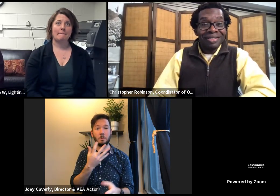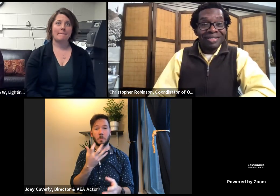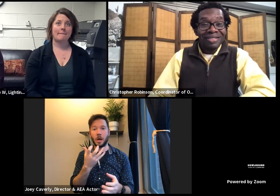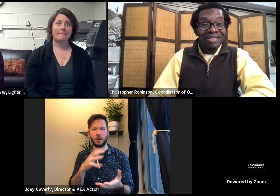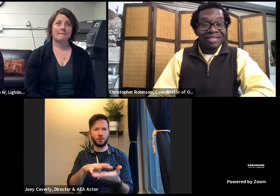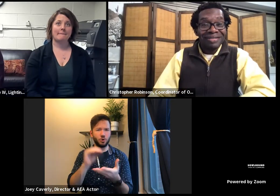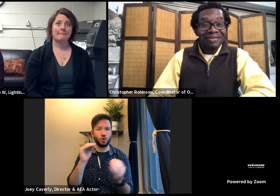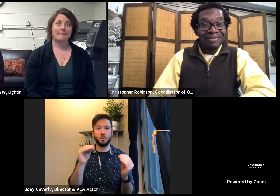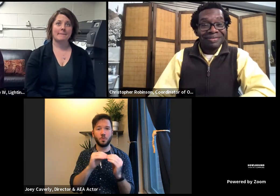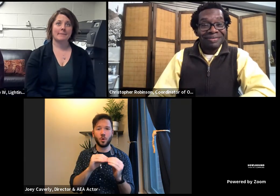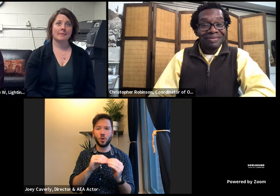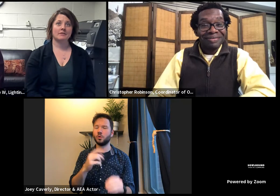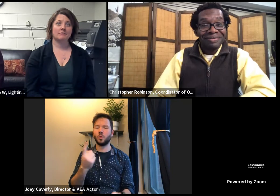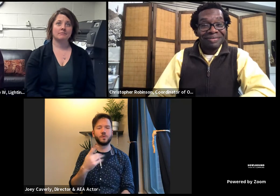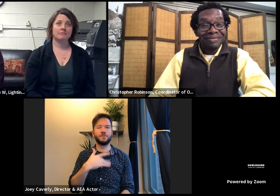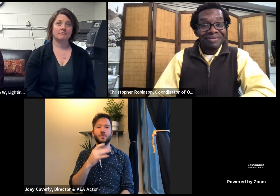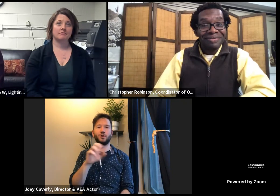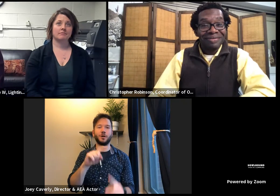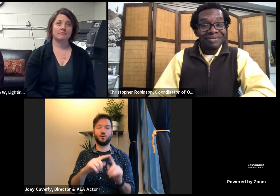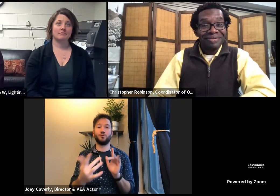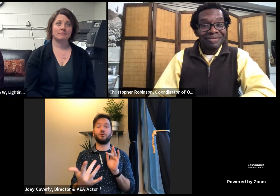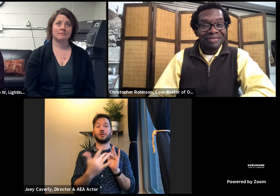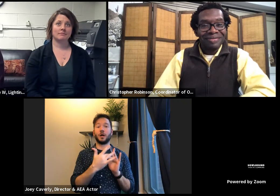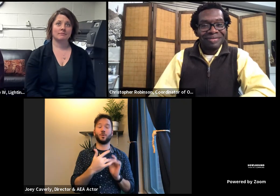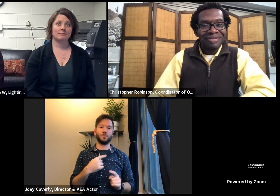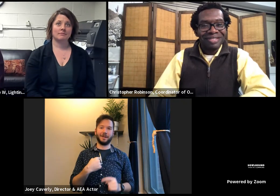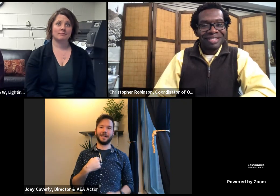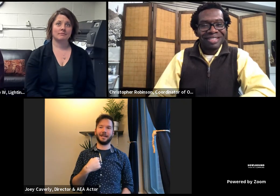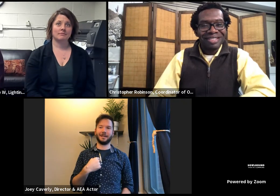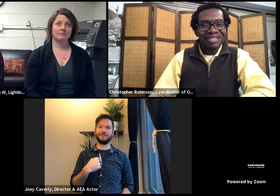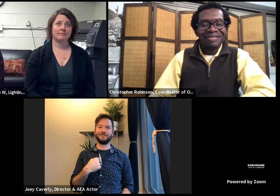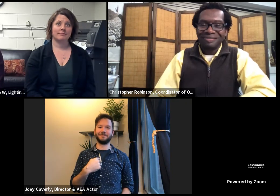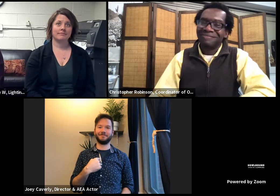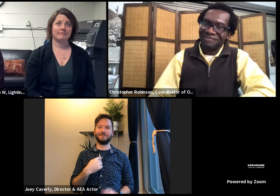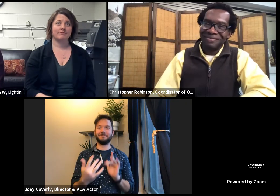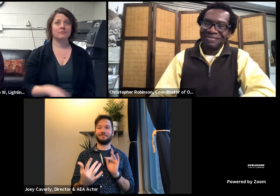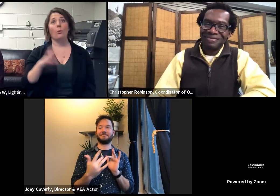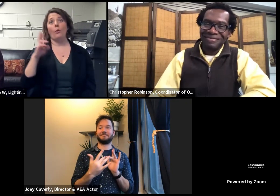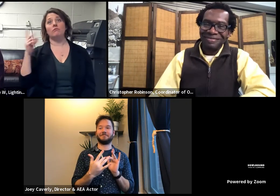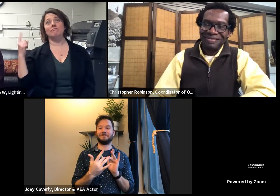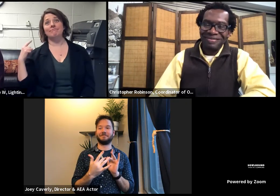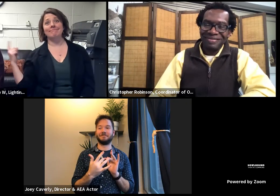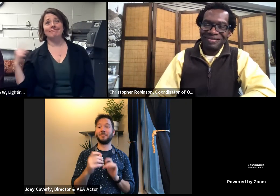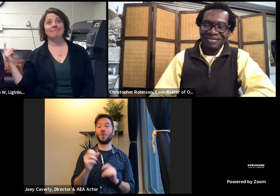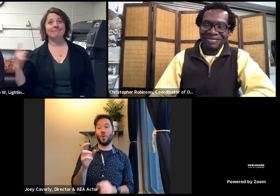Anyone who is on the live stream, watching this live stream, if you have more questions, if you're curious,